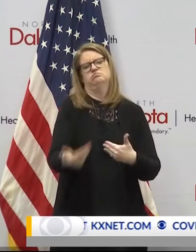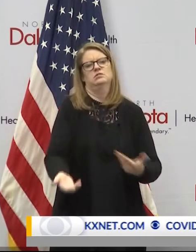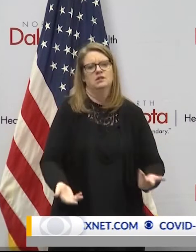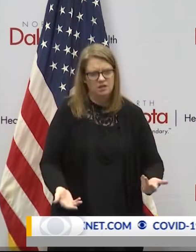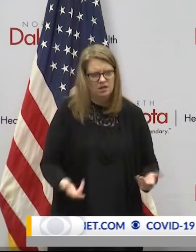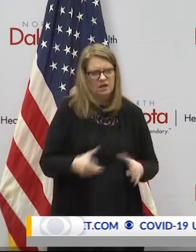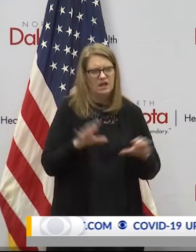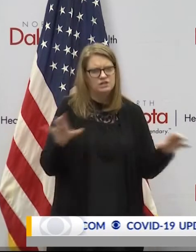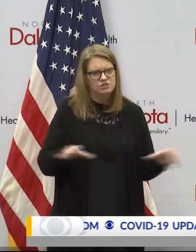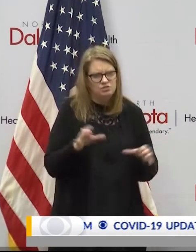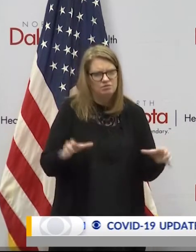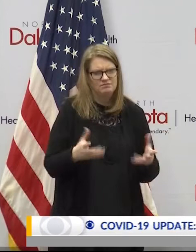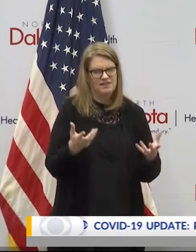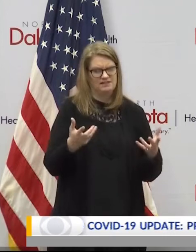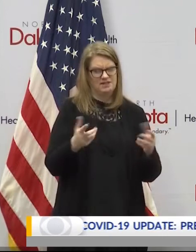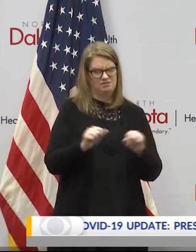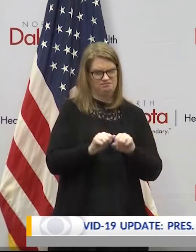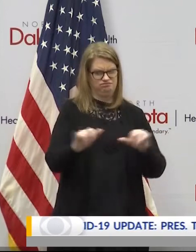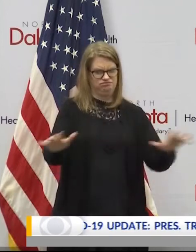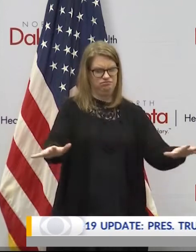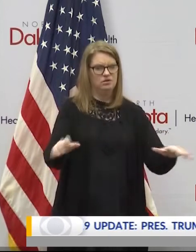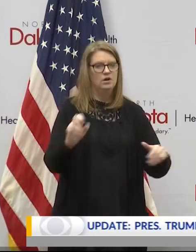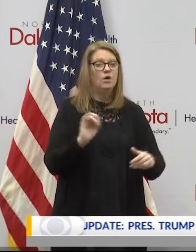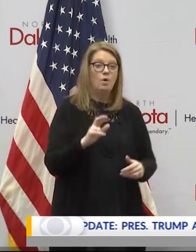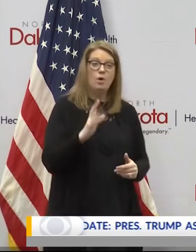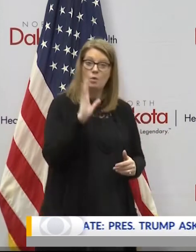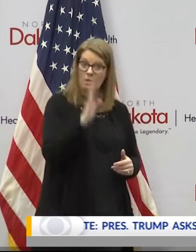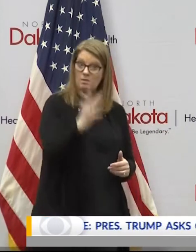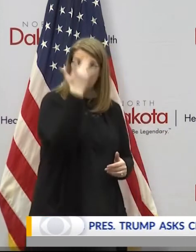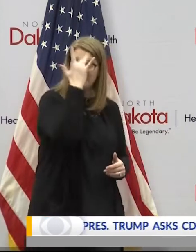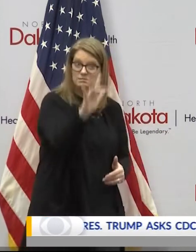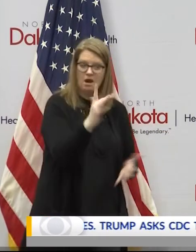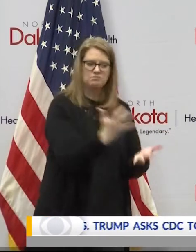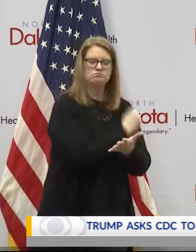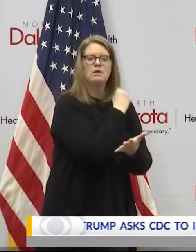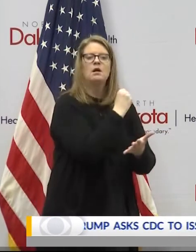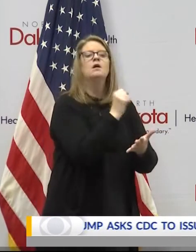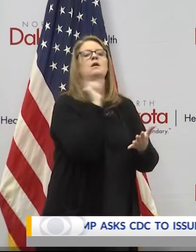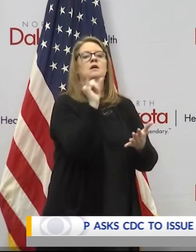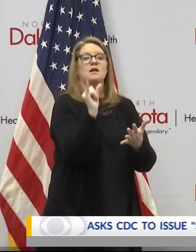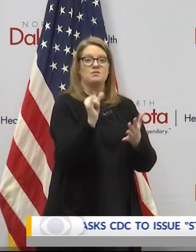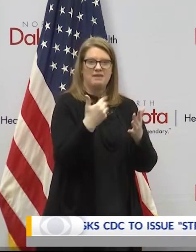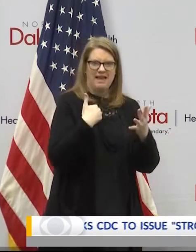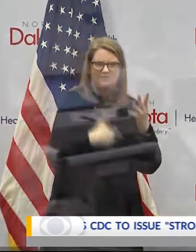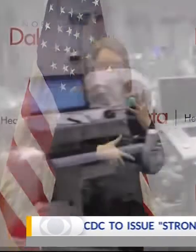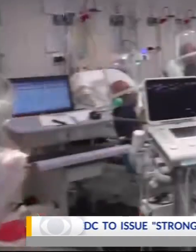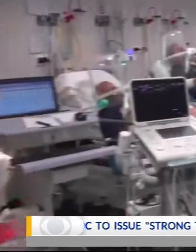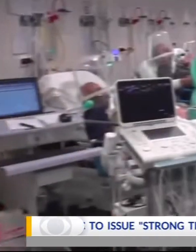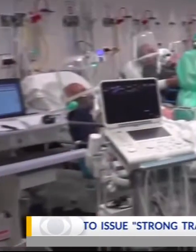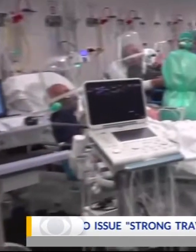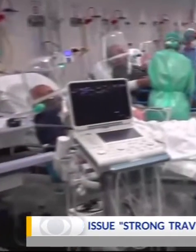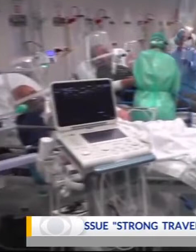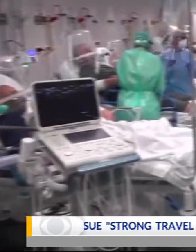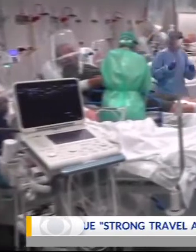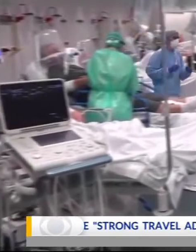CHANGE THE BEHAVIOR." (COOPER) WHEN WE PLAN FOR HOSPITAL CAPACITY-- BURGUM LOOKED AT OTHER STATES AND